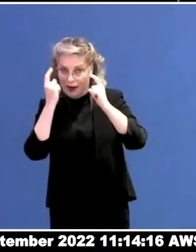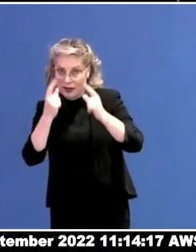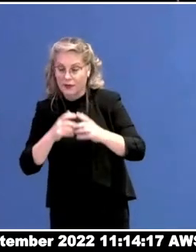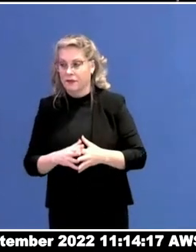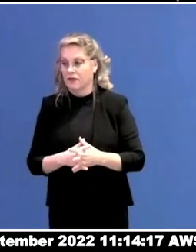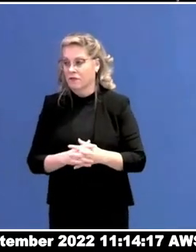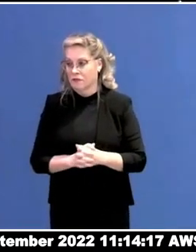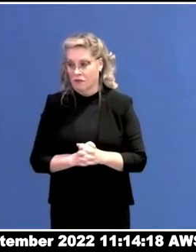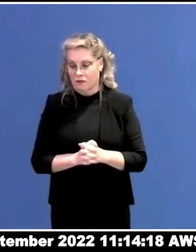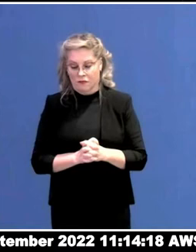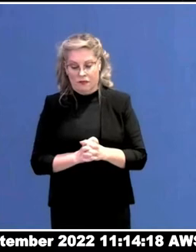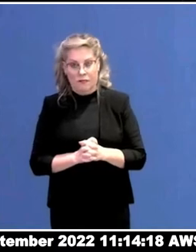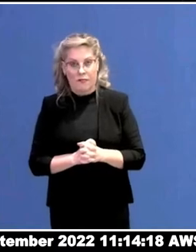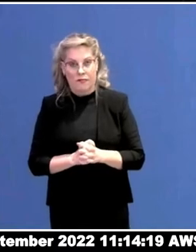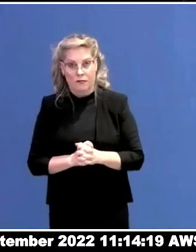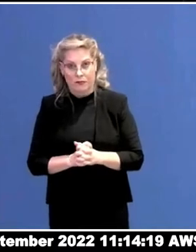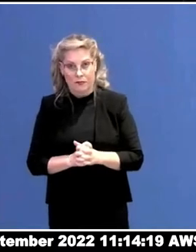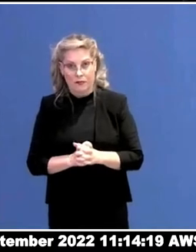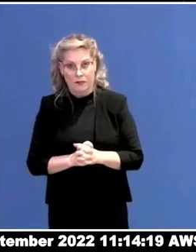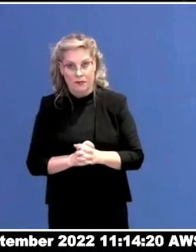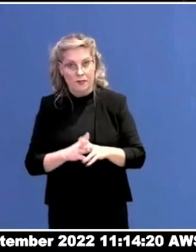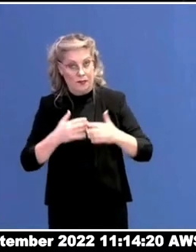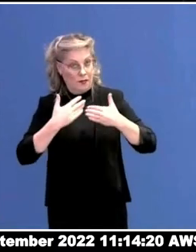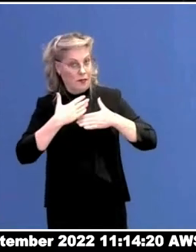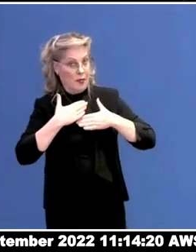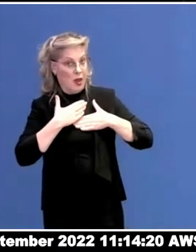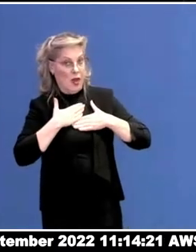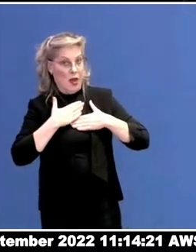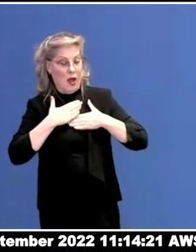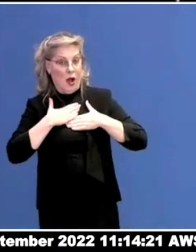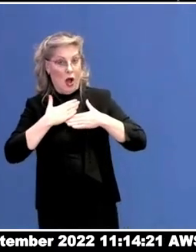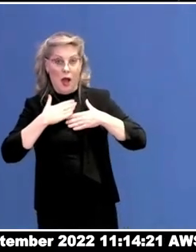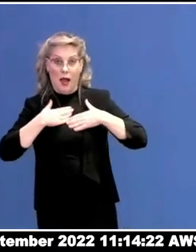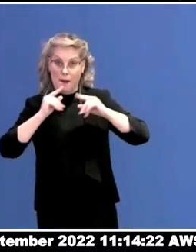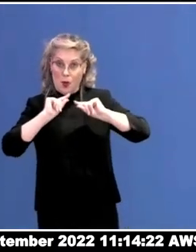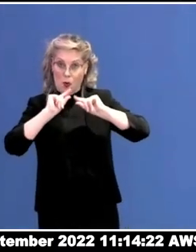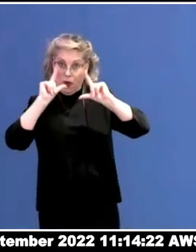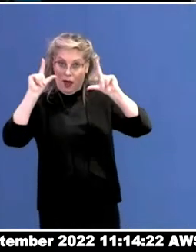I know Ms Krakouer has worked with Aboriginal language interpreters